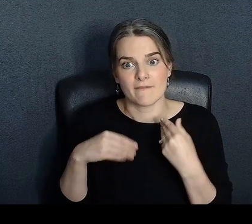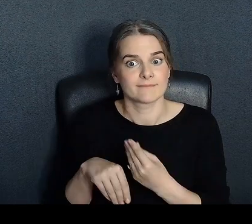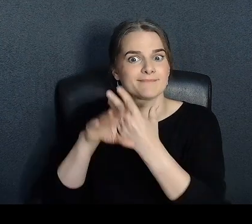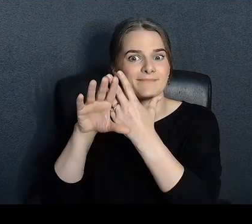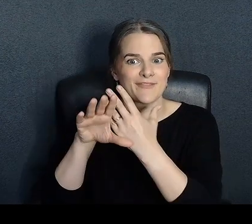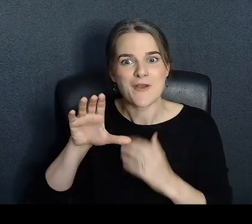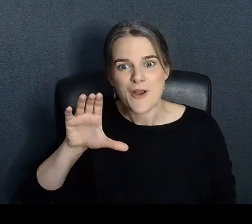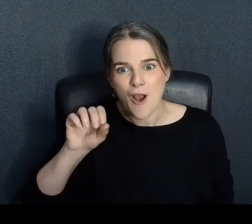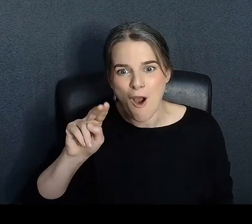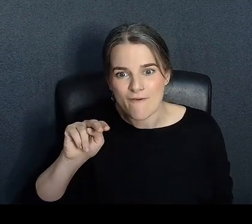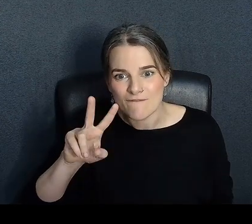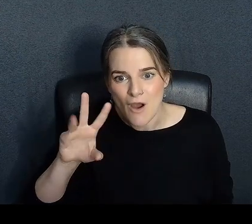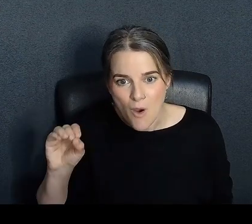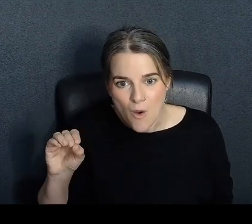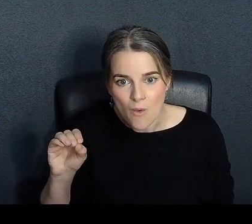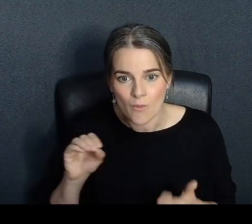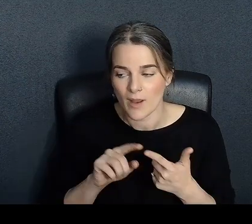nTouch is the Sorenson app.